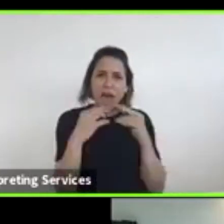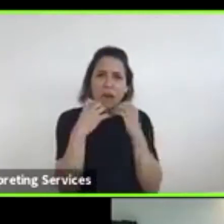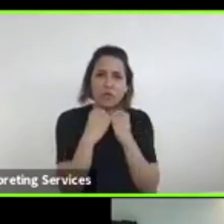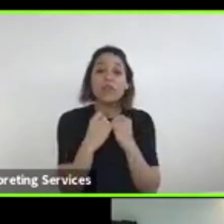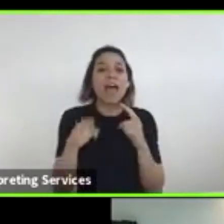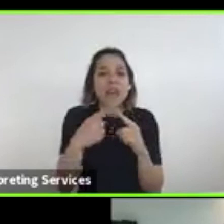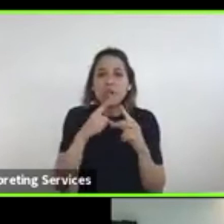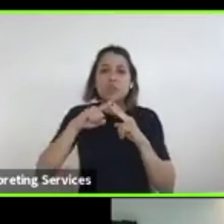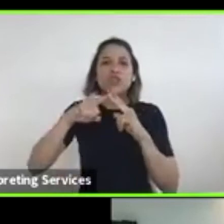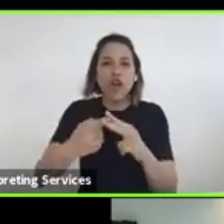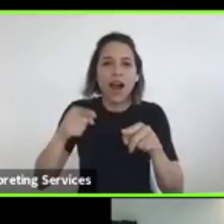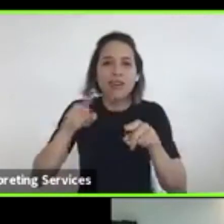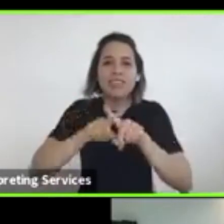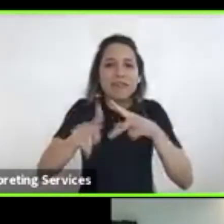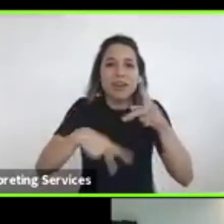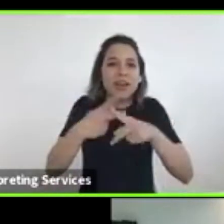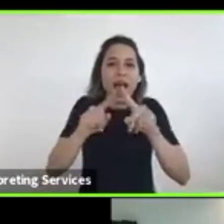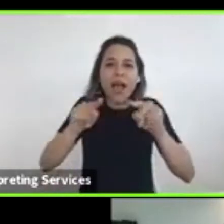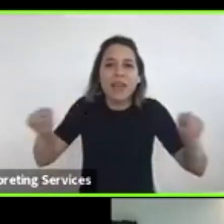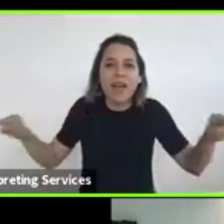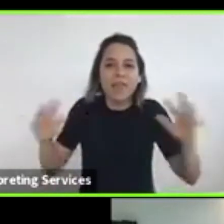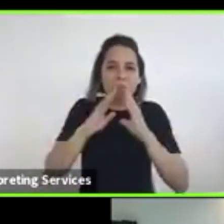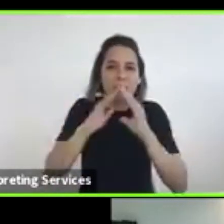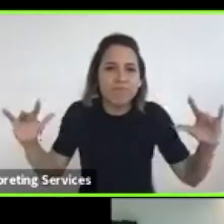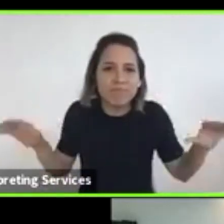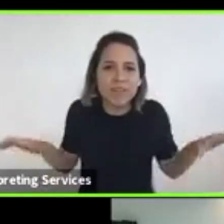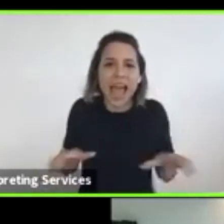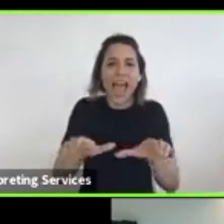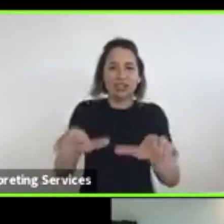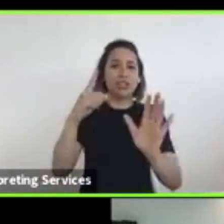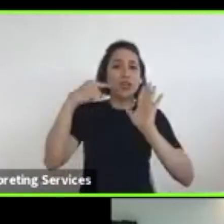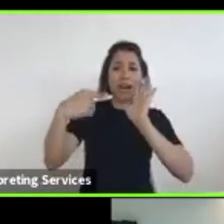THESE DIFFERENT ACTIONS OF -- YOU KNOW, WE HAD AN INCREDIBLE,